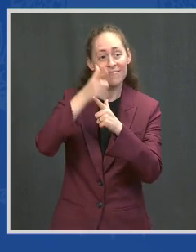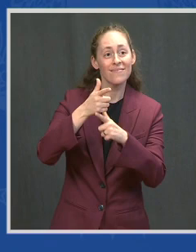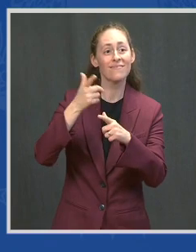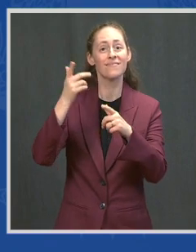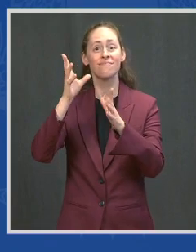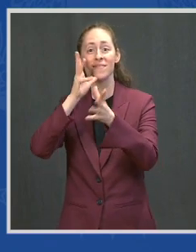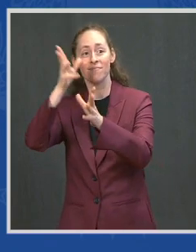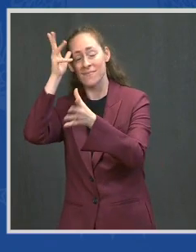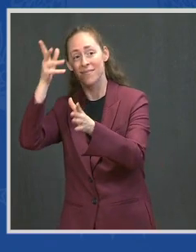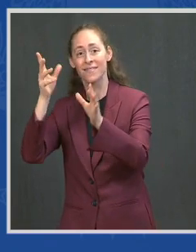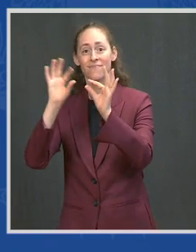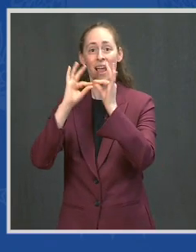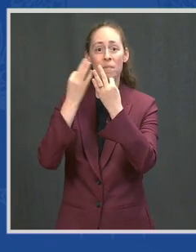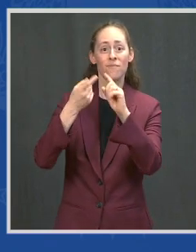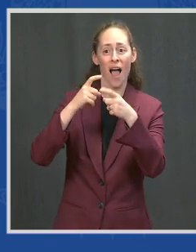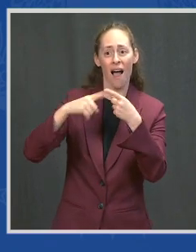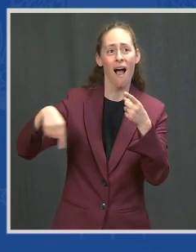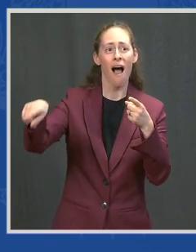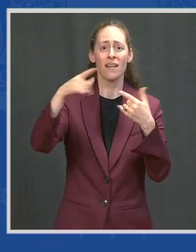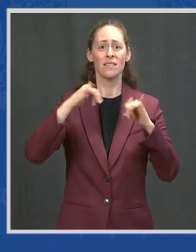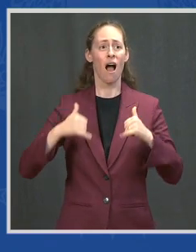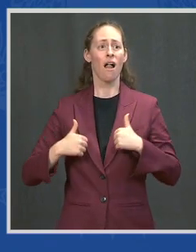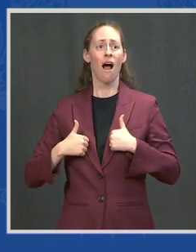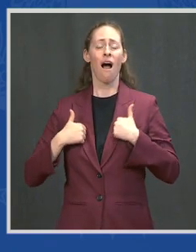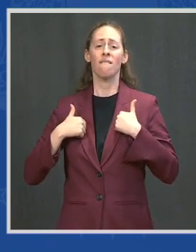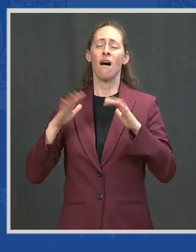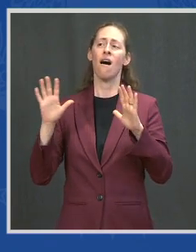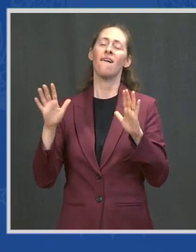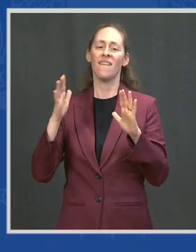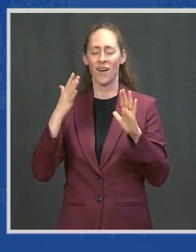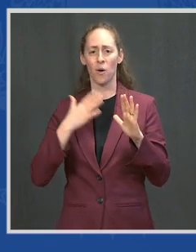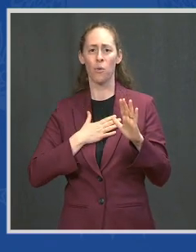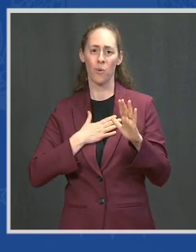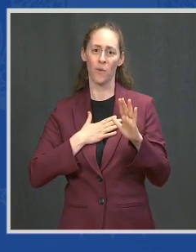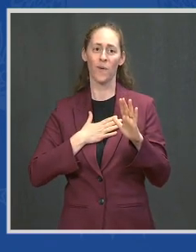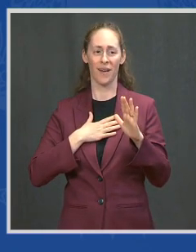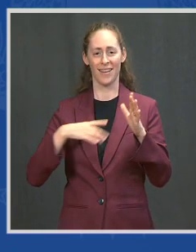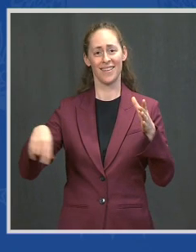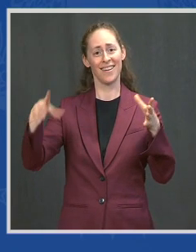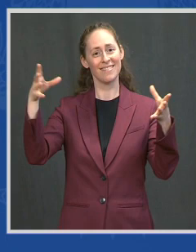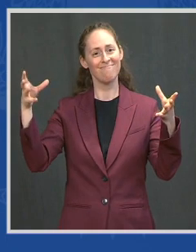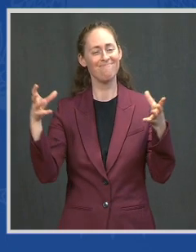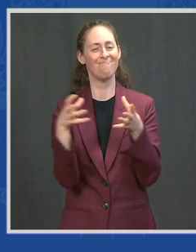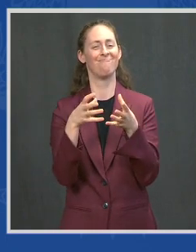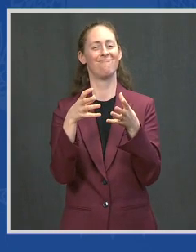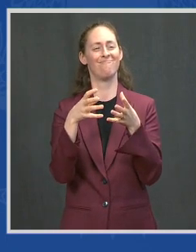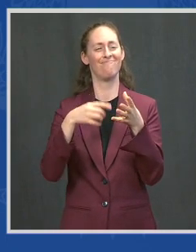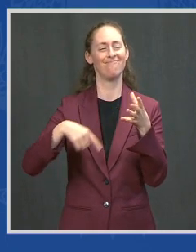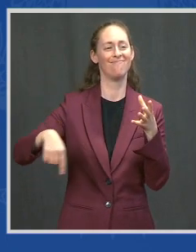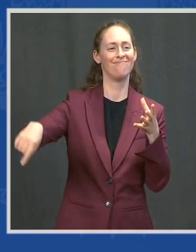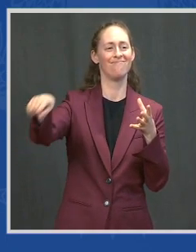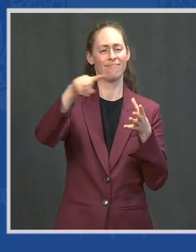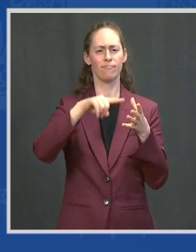And God, thank God for that. Now, where do we go from here? Well, as we anticipated,